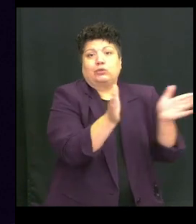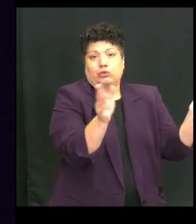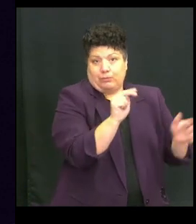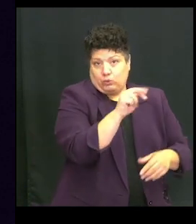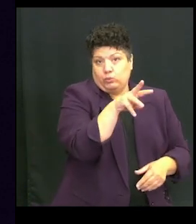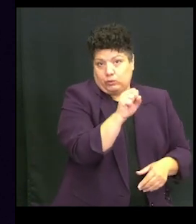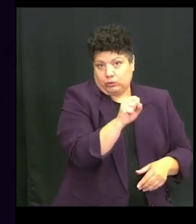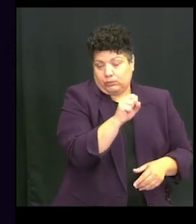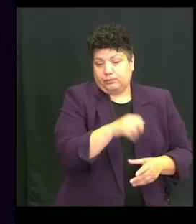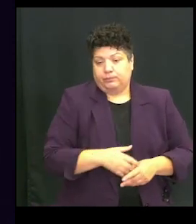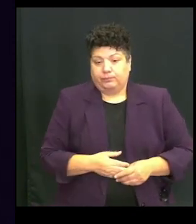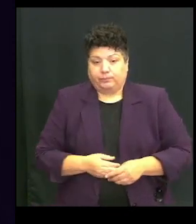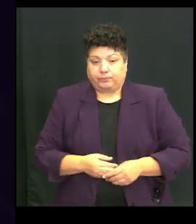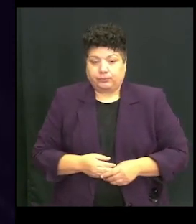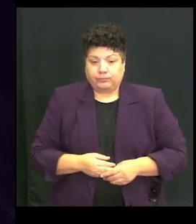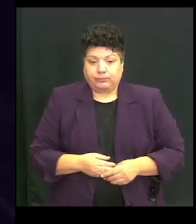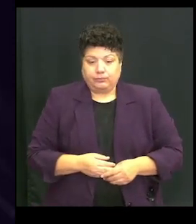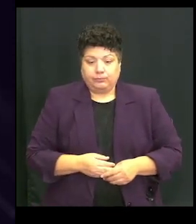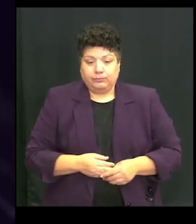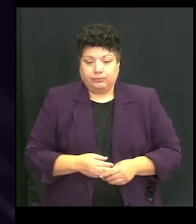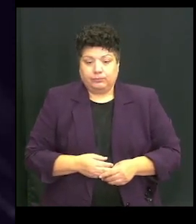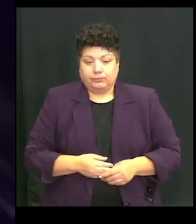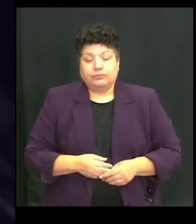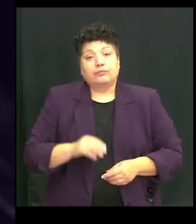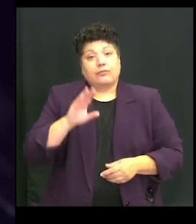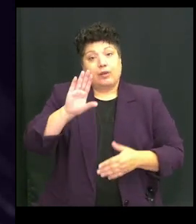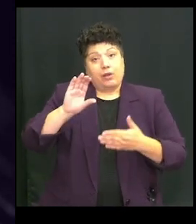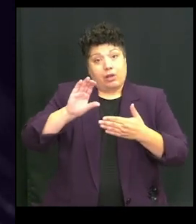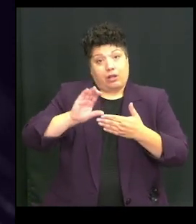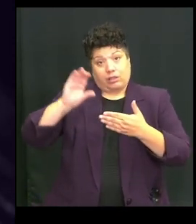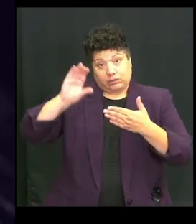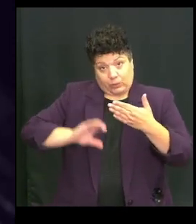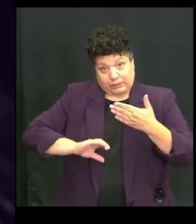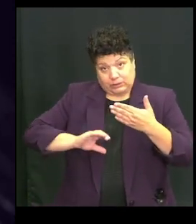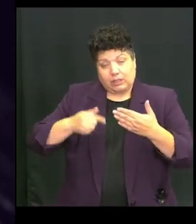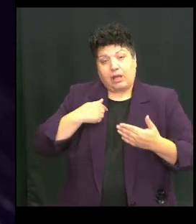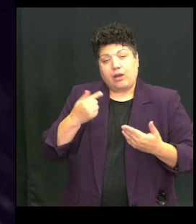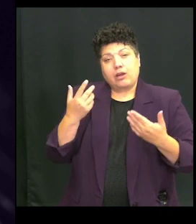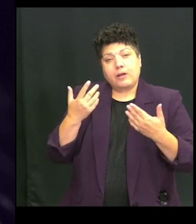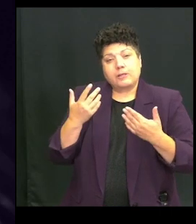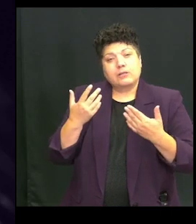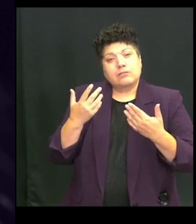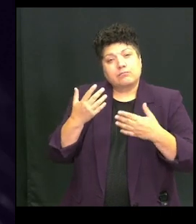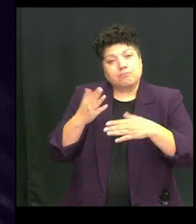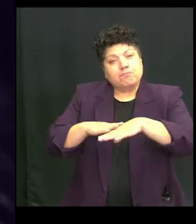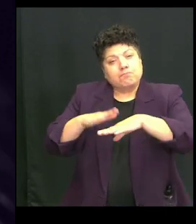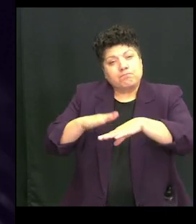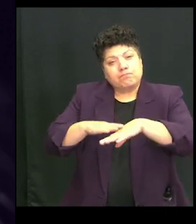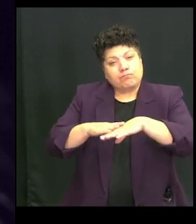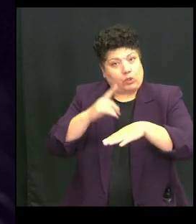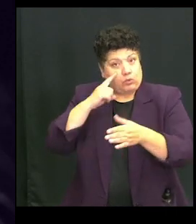But the big kind of consequence of this, and I really want to draw your attention to, is that as a result,